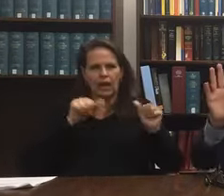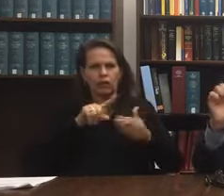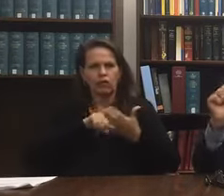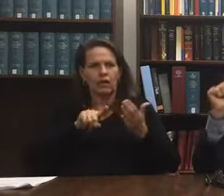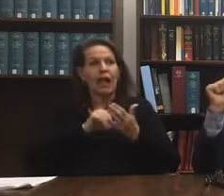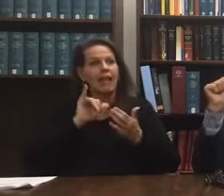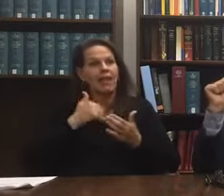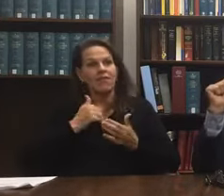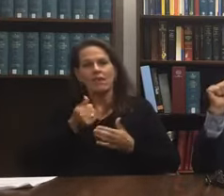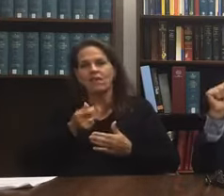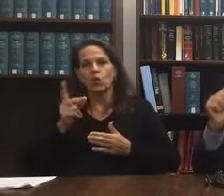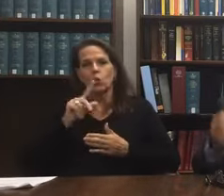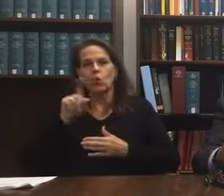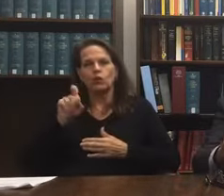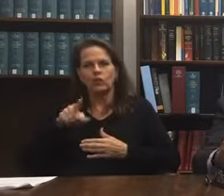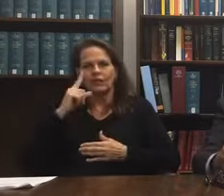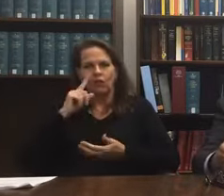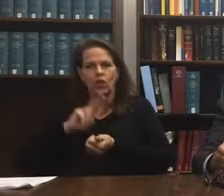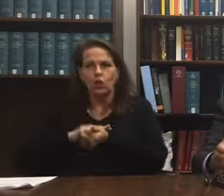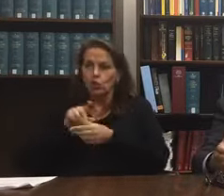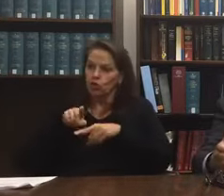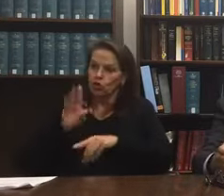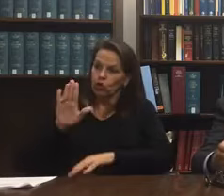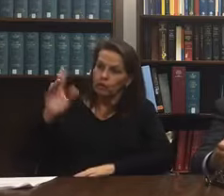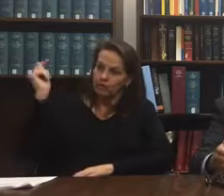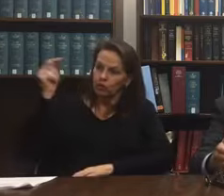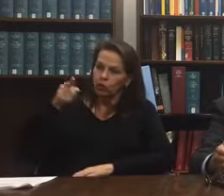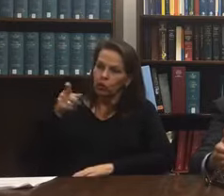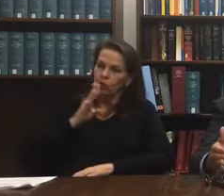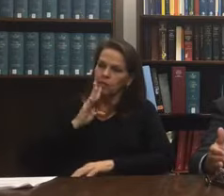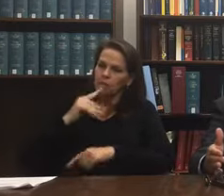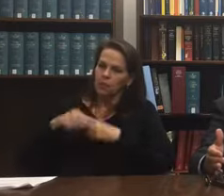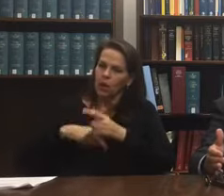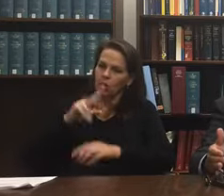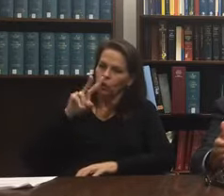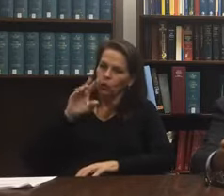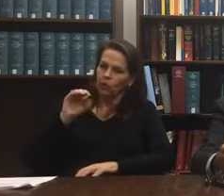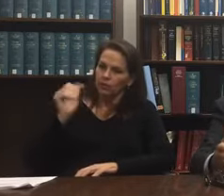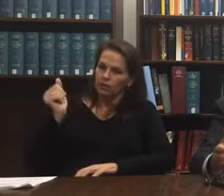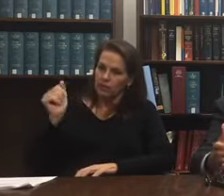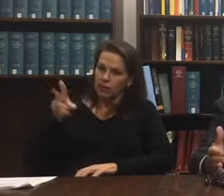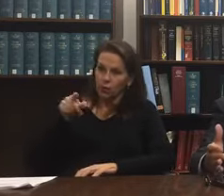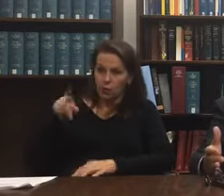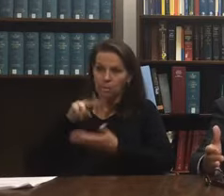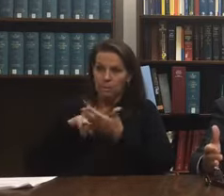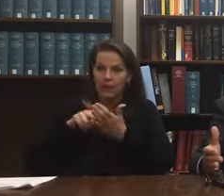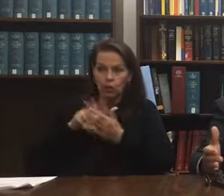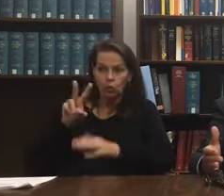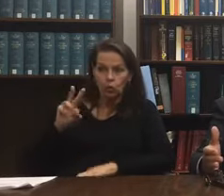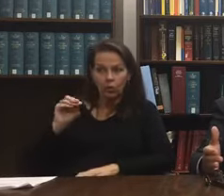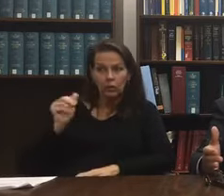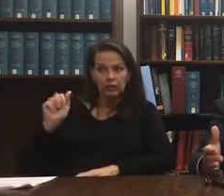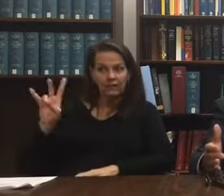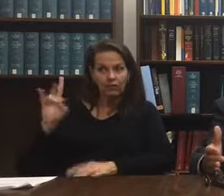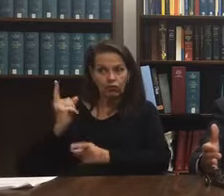couple questions for the nurse during your testimony you were talking about 2016 you meant 2017 right and they say right